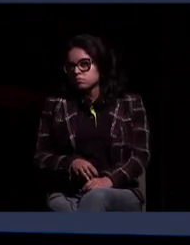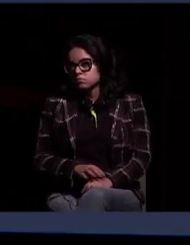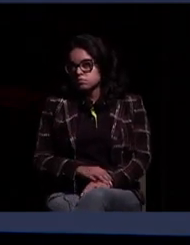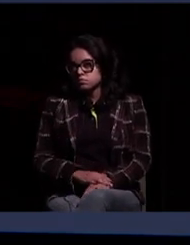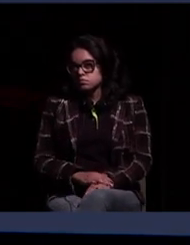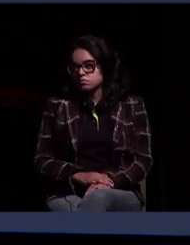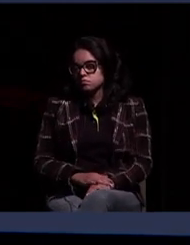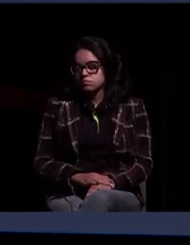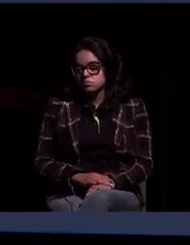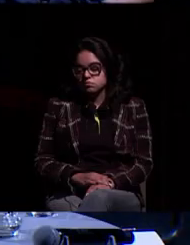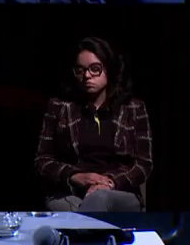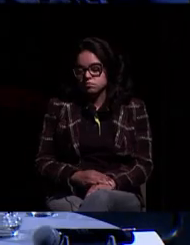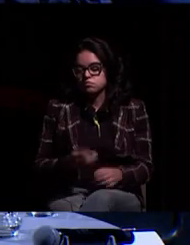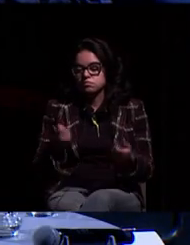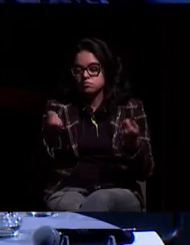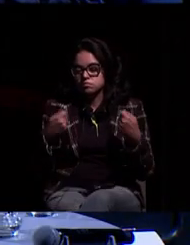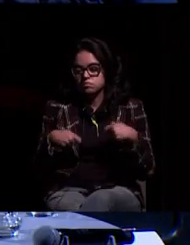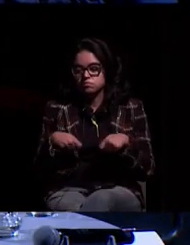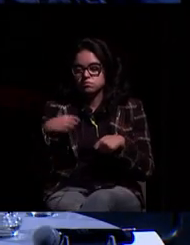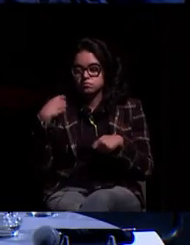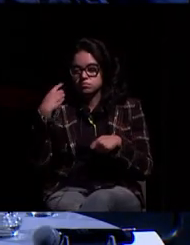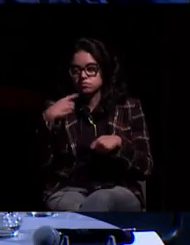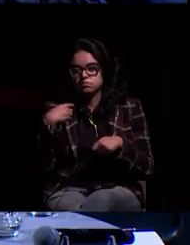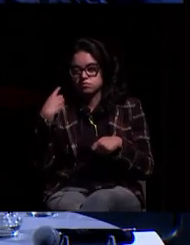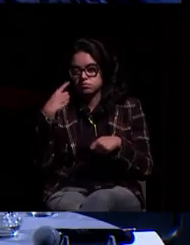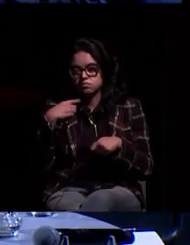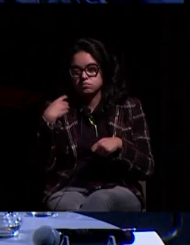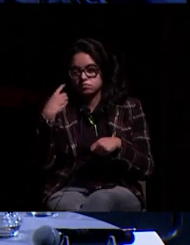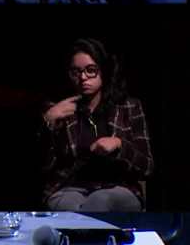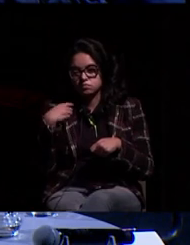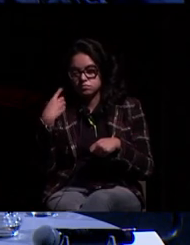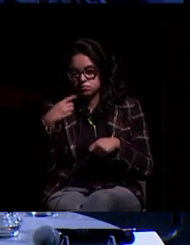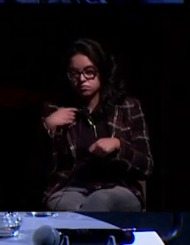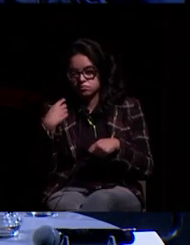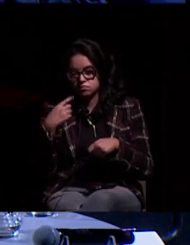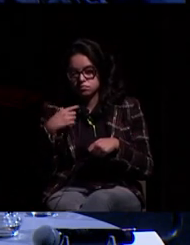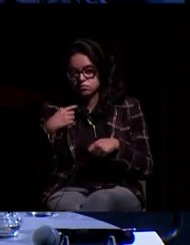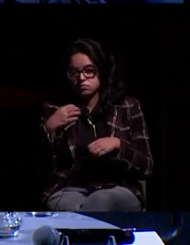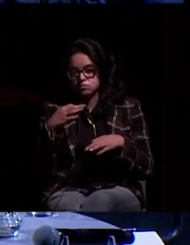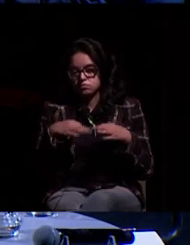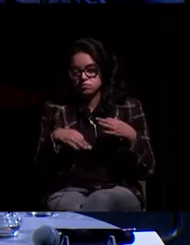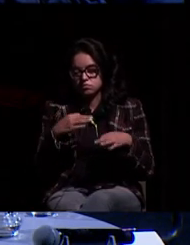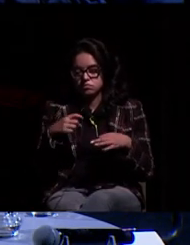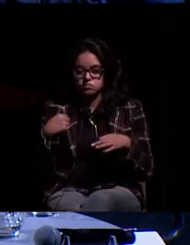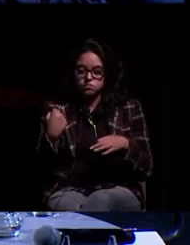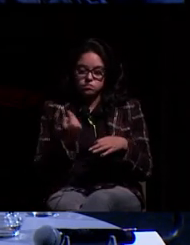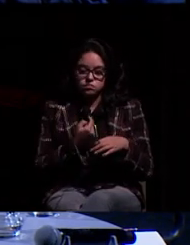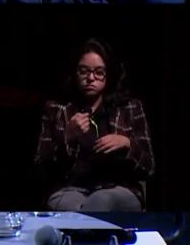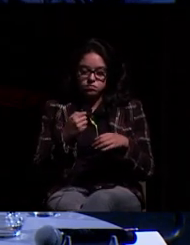have to be Devil’s advocates so as to deconstruct...